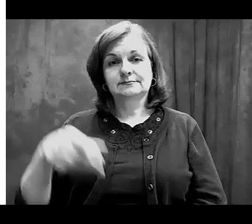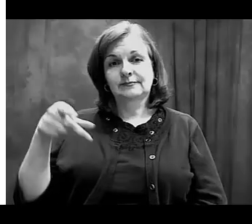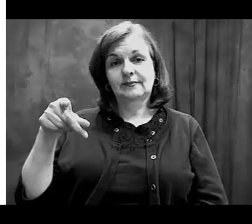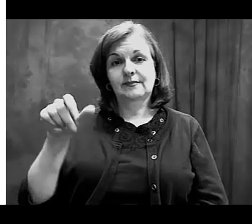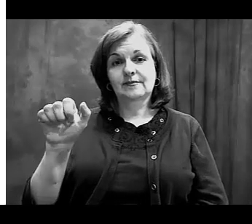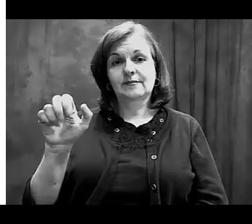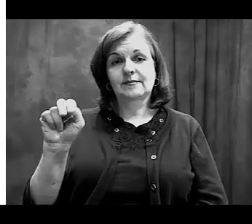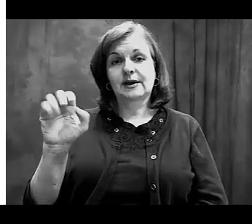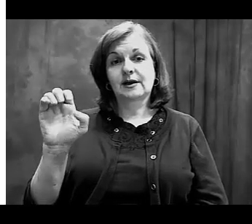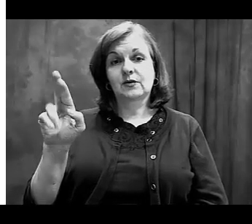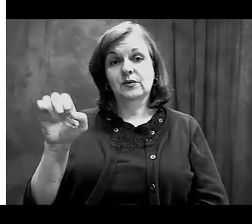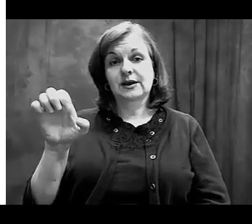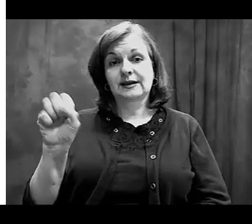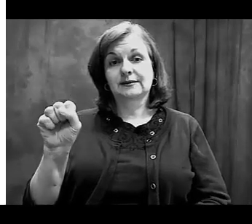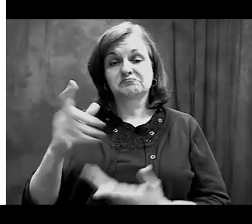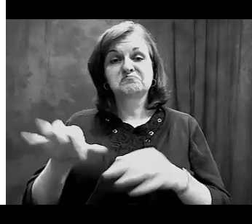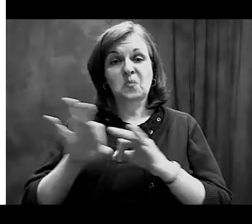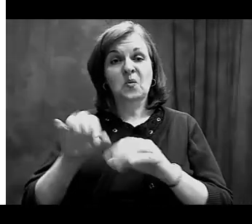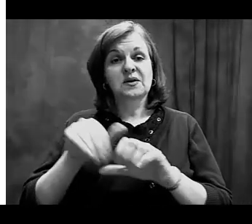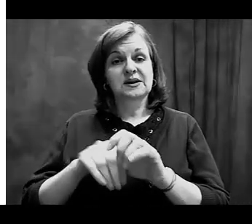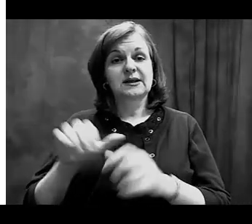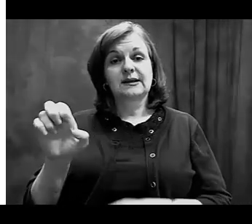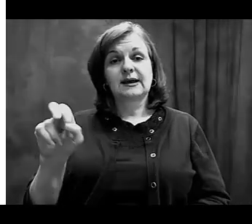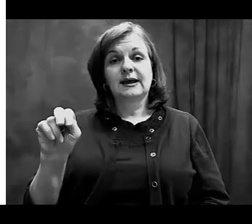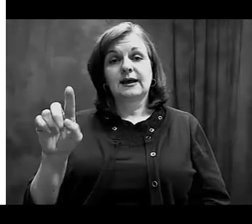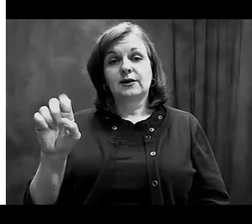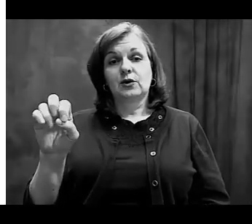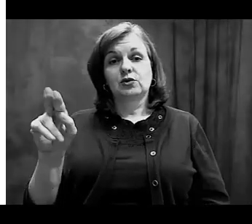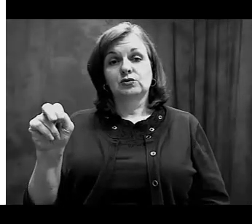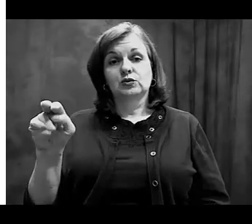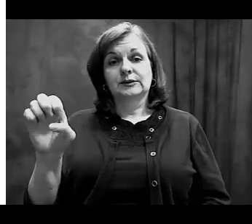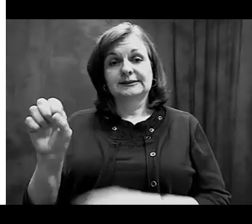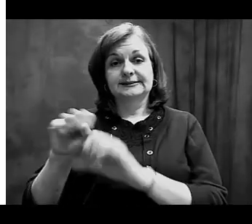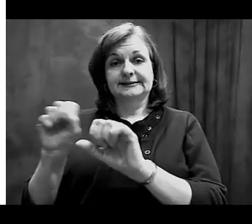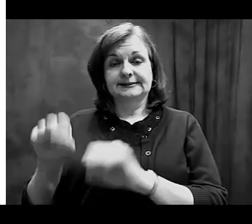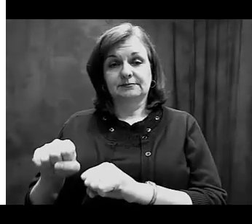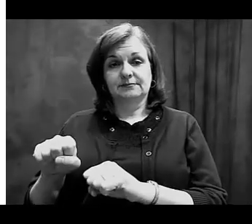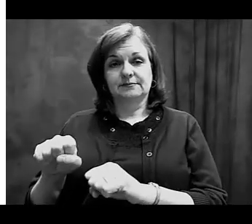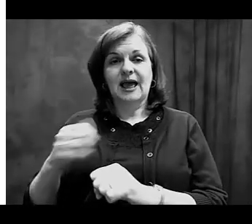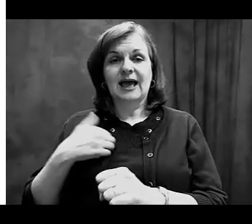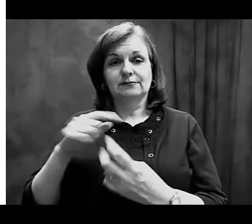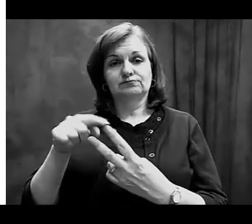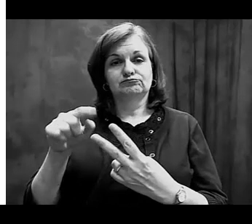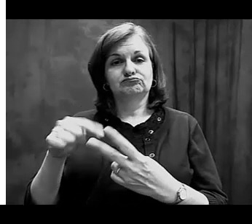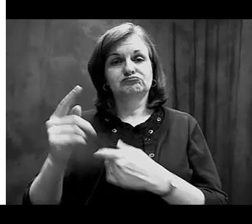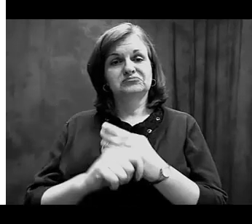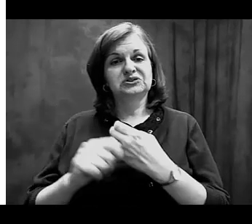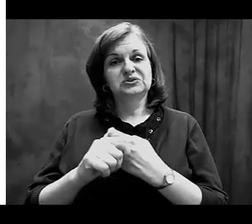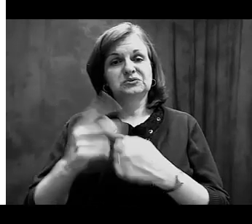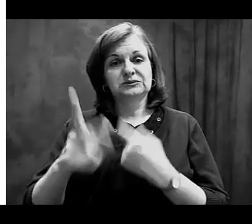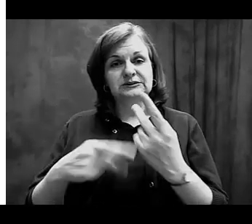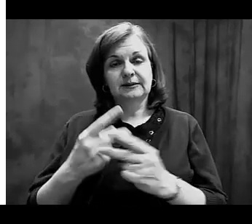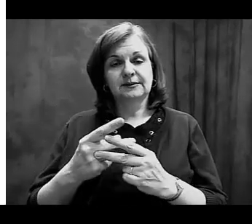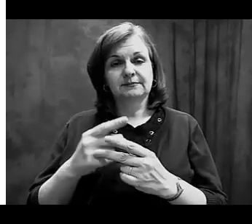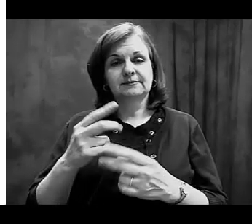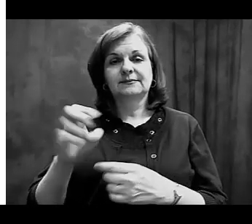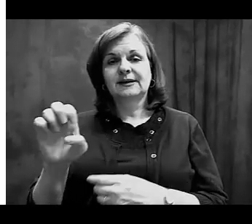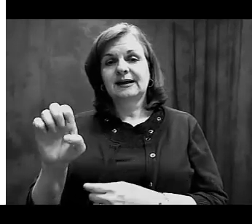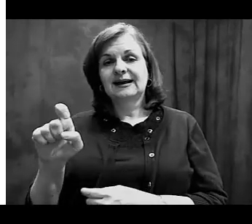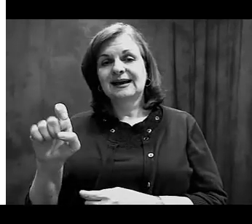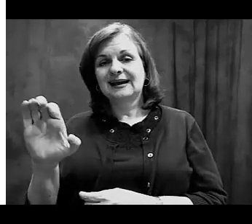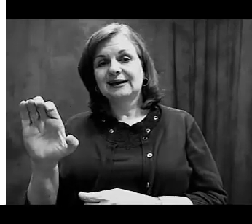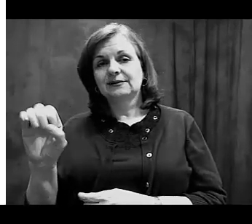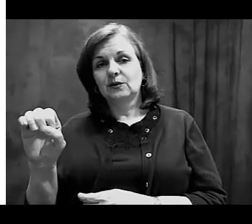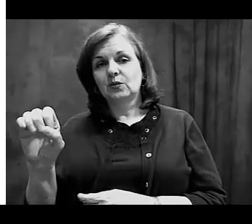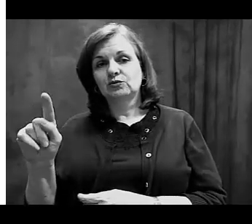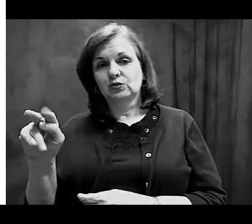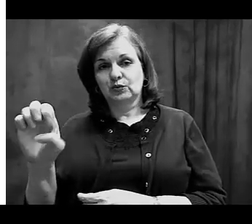The pancreas is critical to your endocrine system we've talked before that it actually is two tissue types exocrine and endocrine